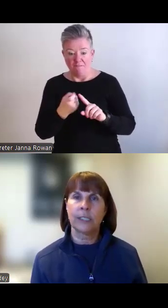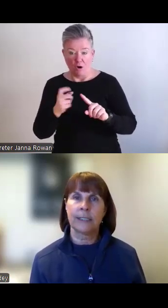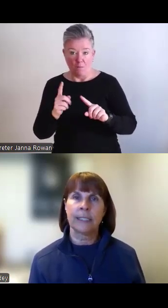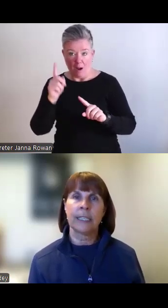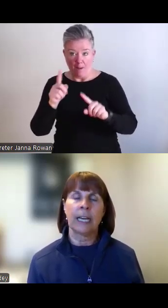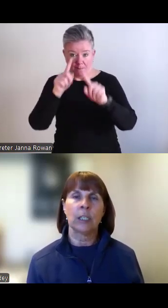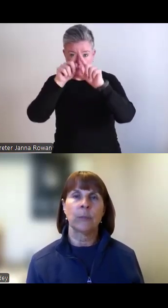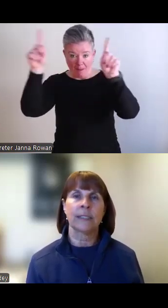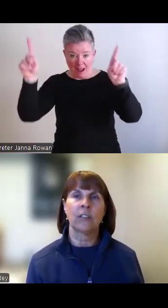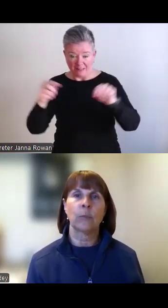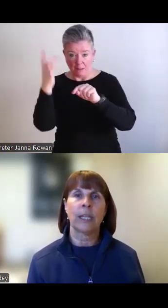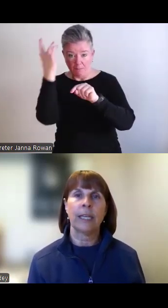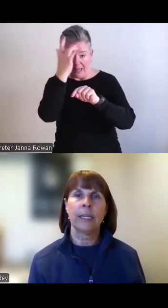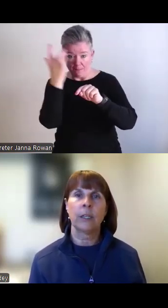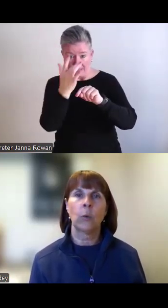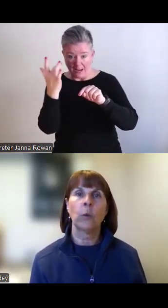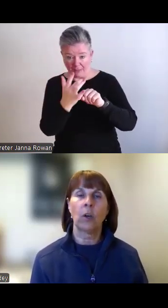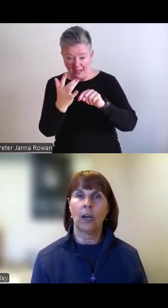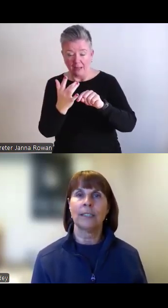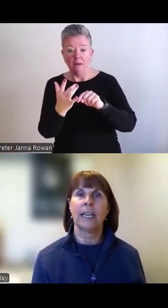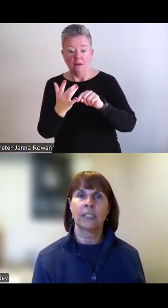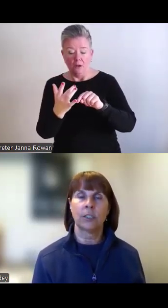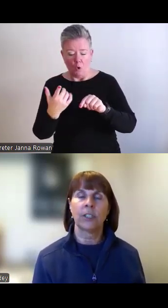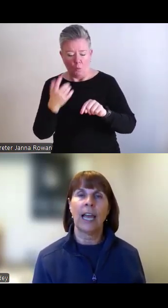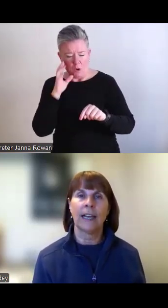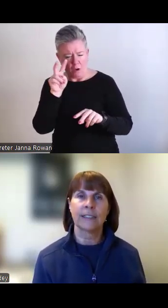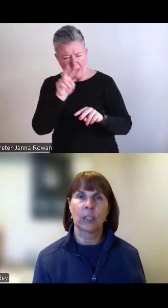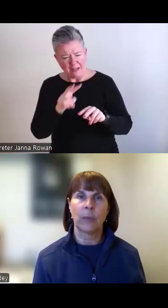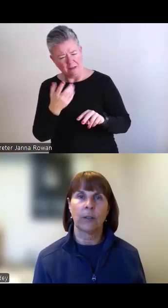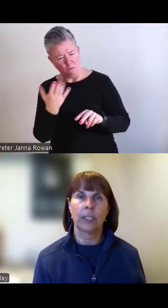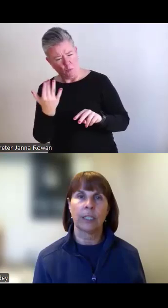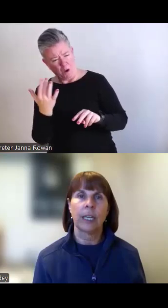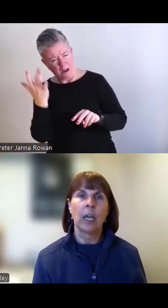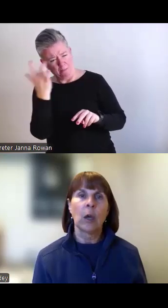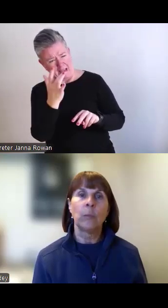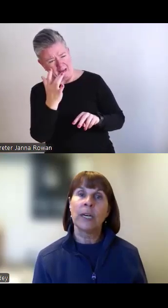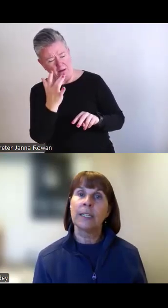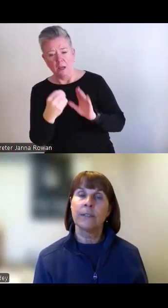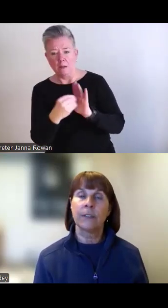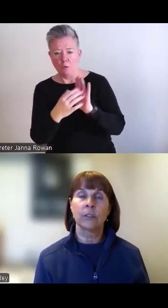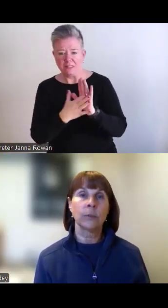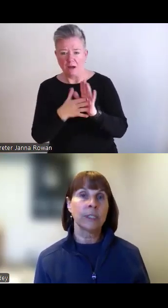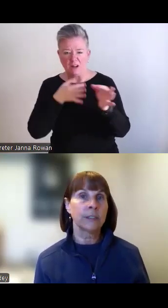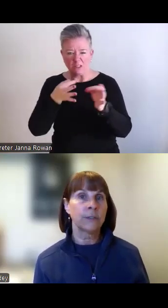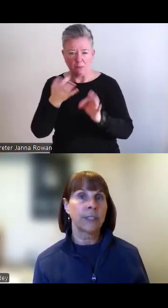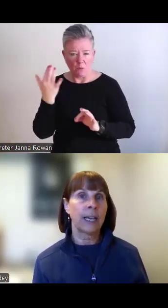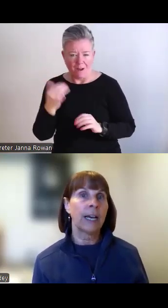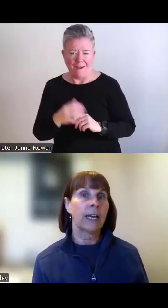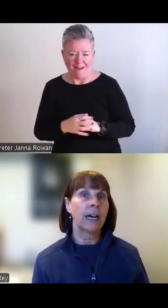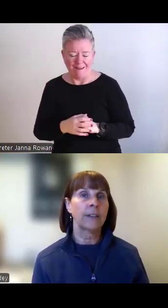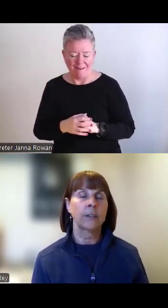if we see an item is left blank, we'll contact you to ask about it. But if there's a reason for that,